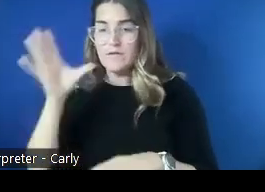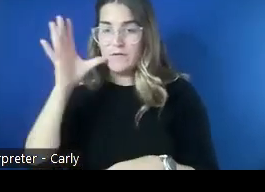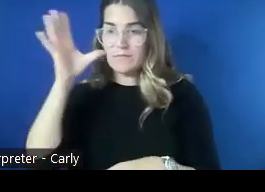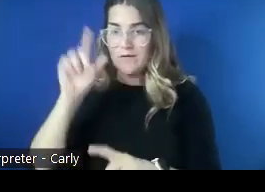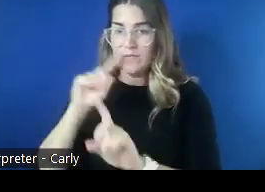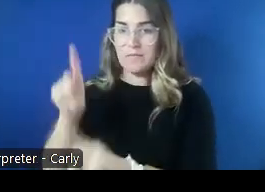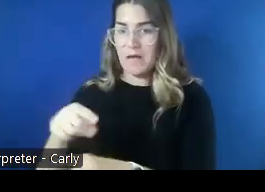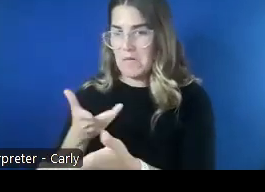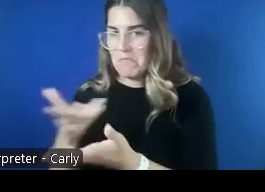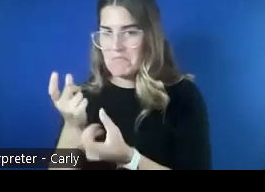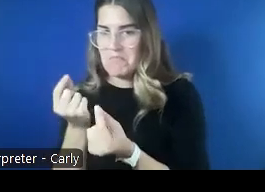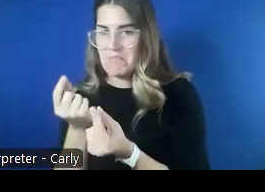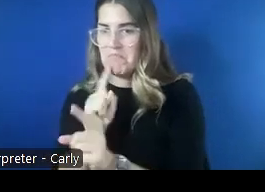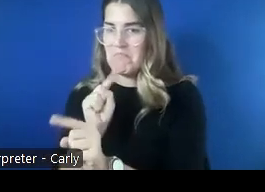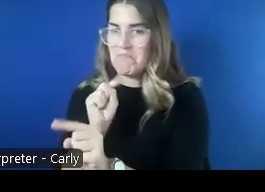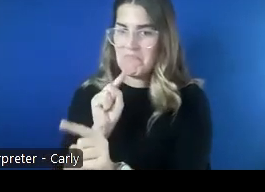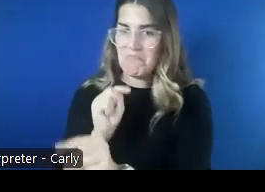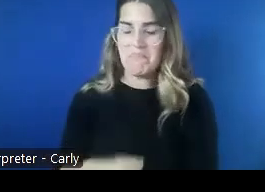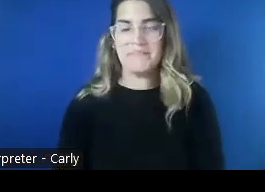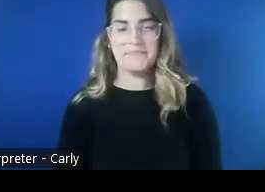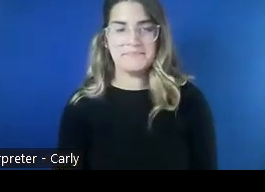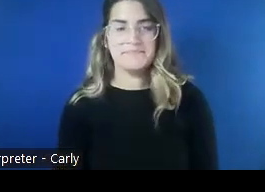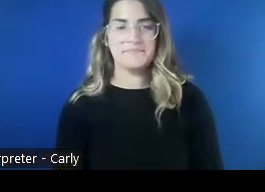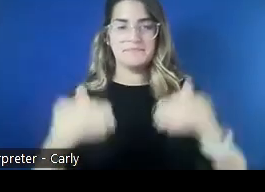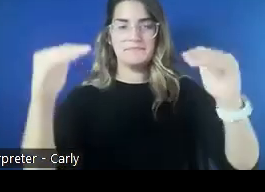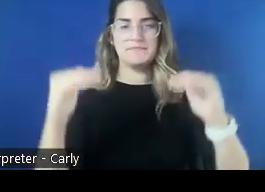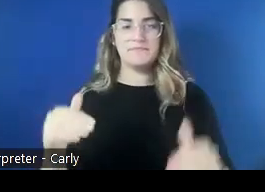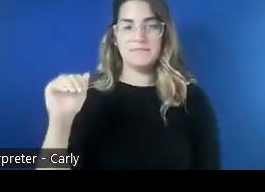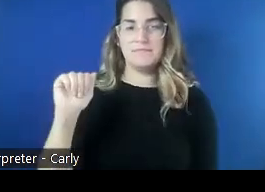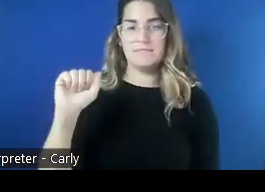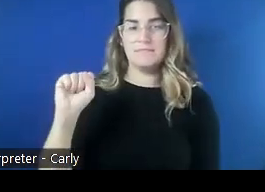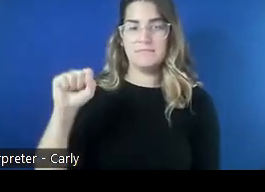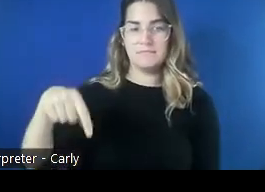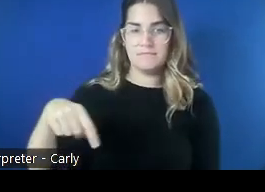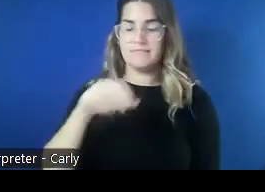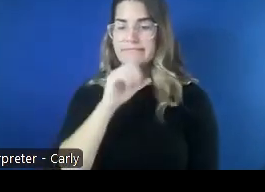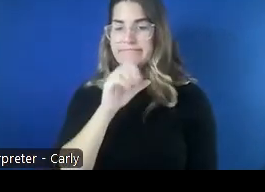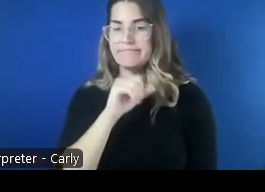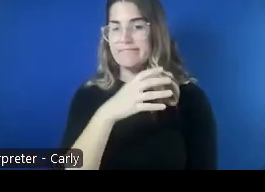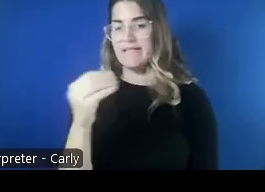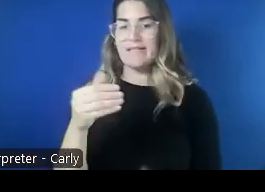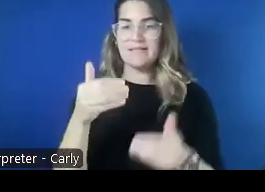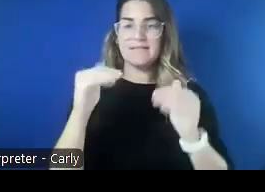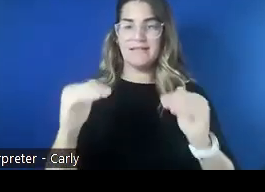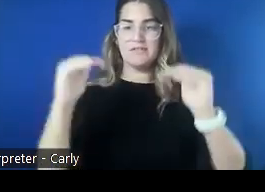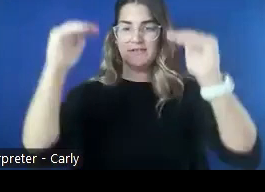their child uh and then there's the asq or ages and sies questionnaire that assesses development